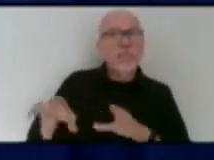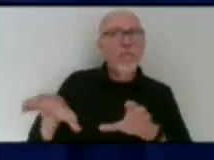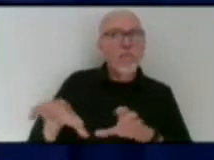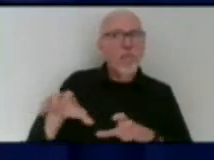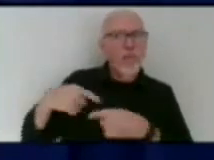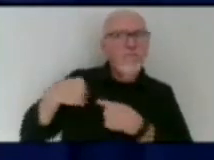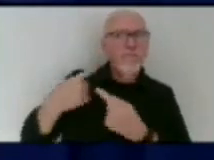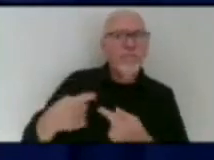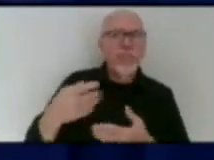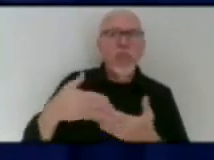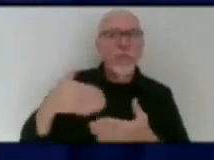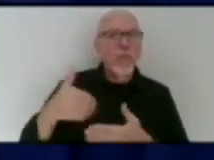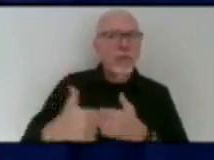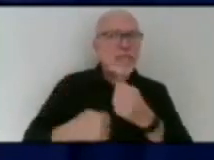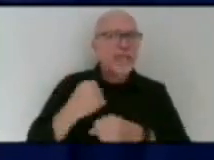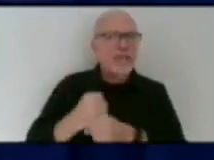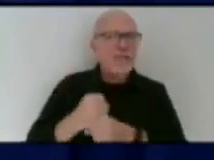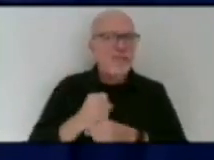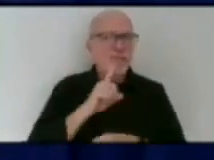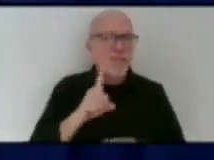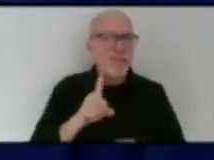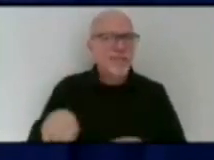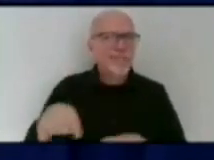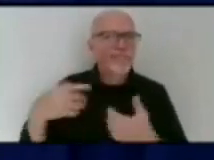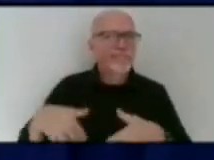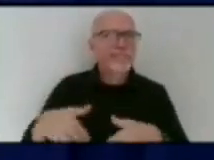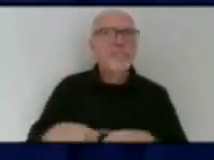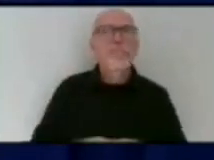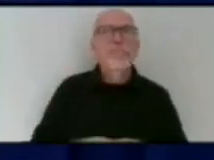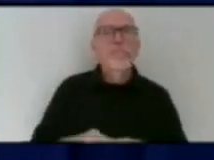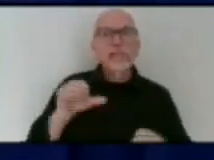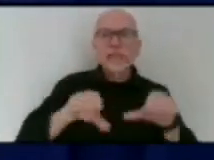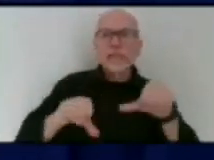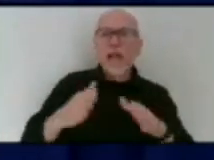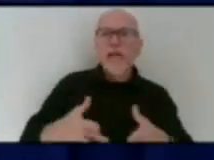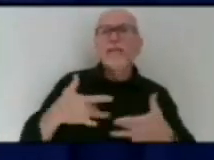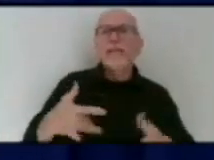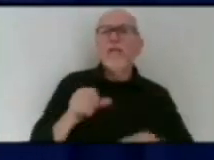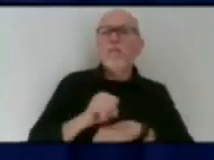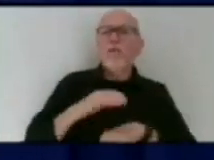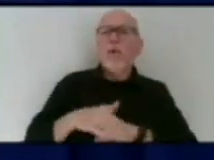decade. Now scientists often begin work on vaccines, but table that work if